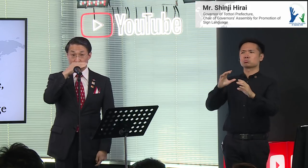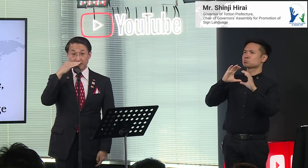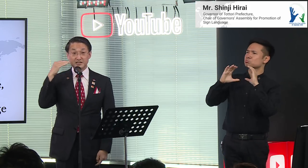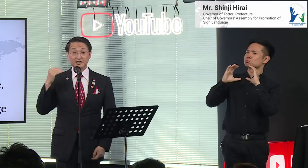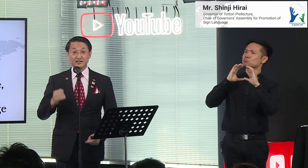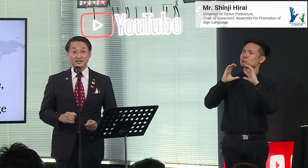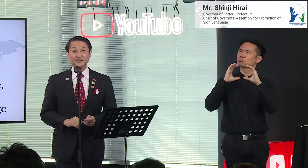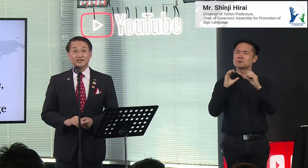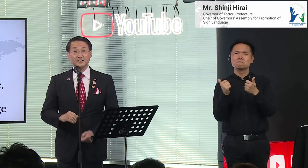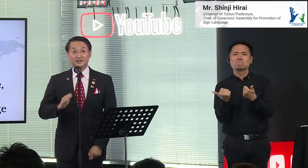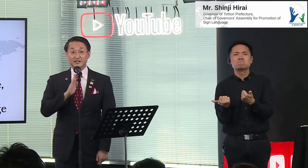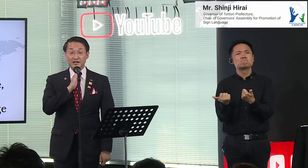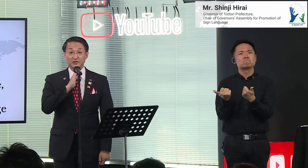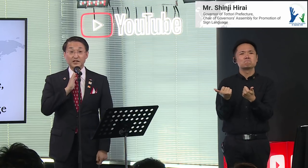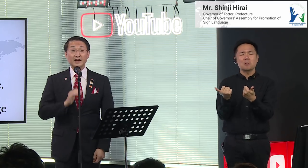And I learned briefly sign language on that occasion.